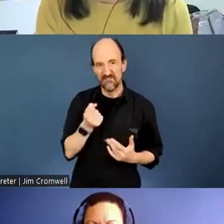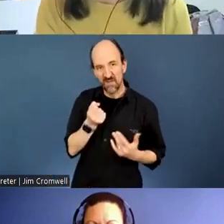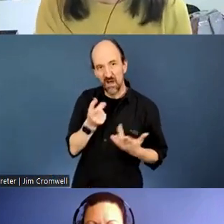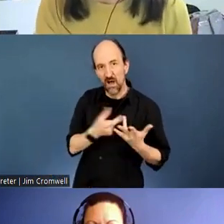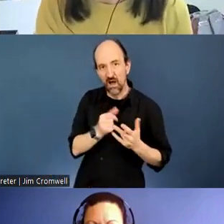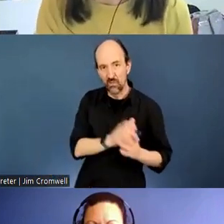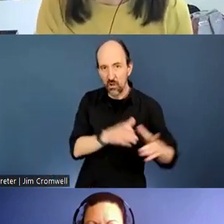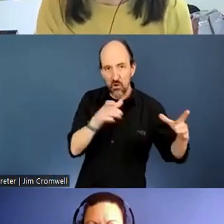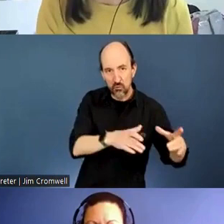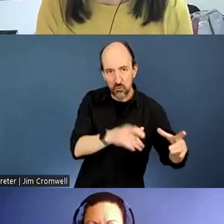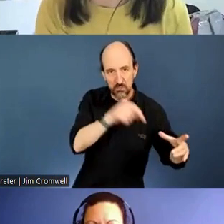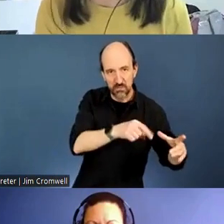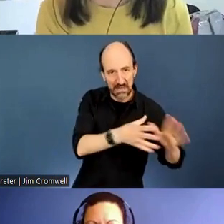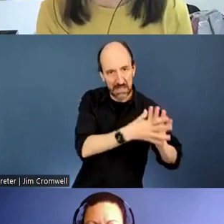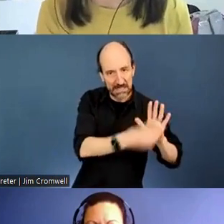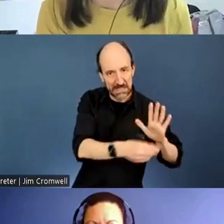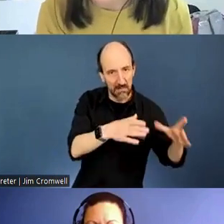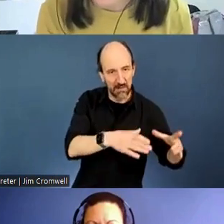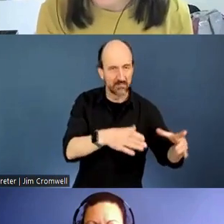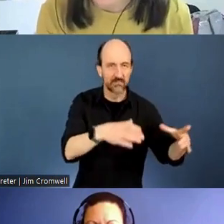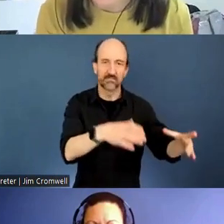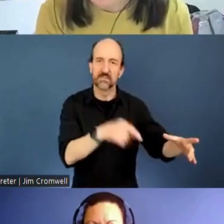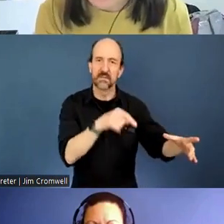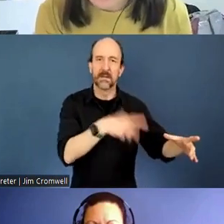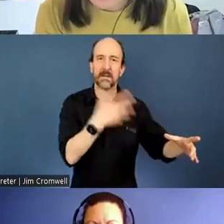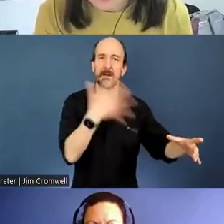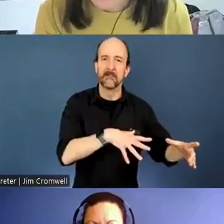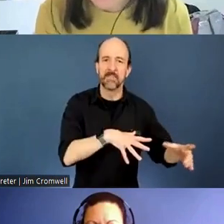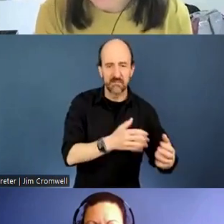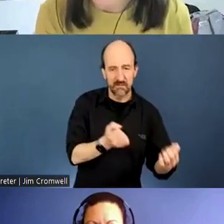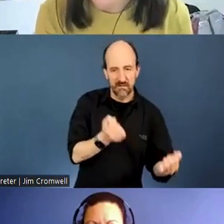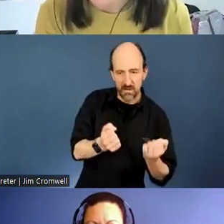group recognised through their evaluation of a local water